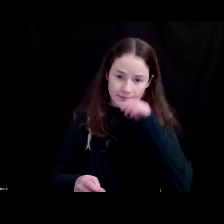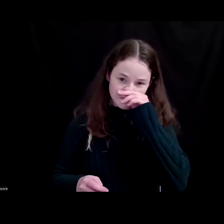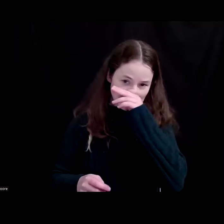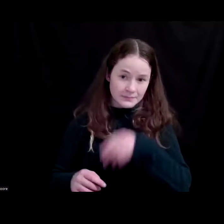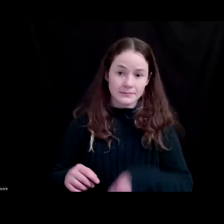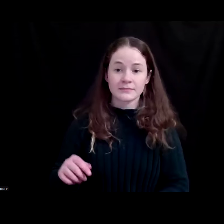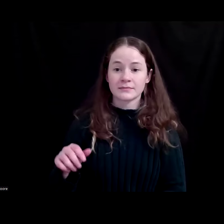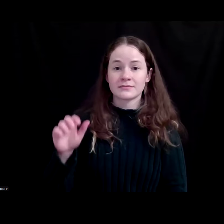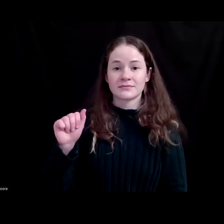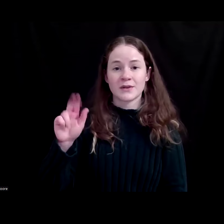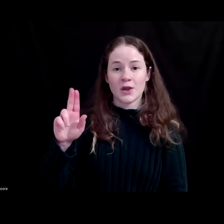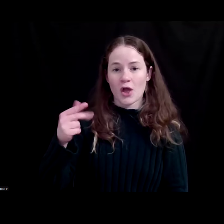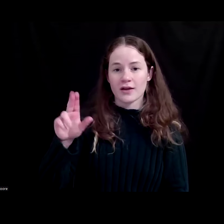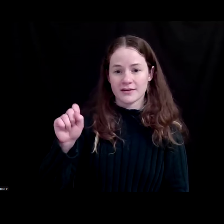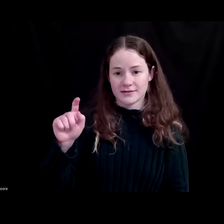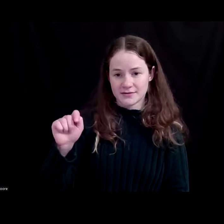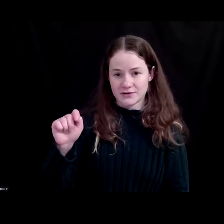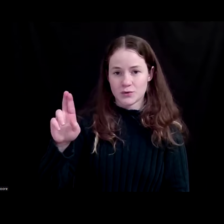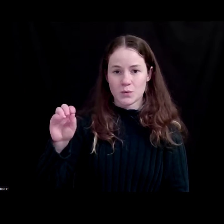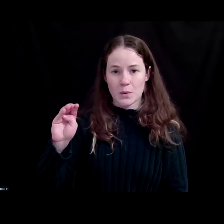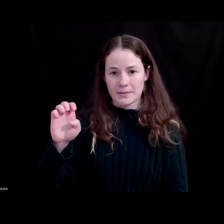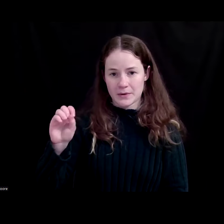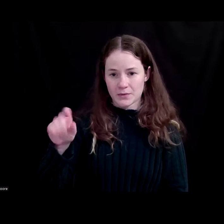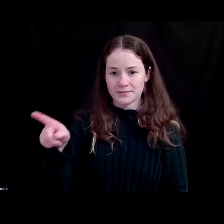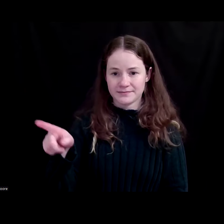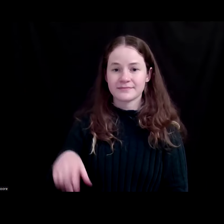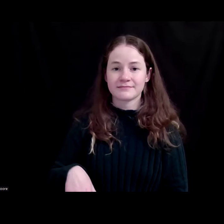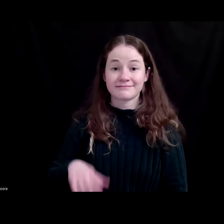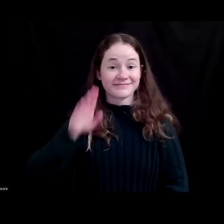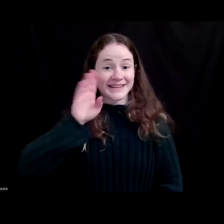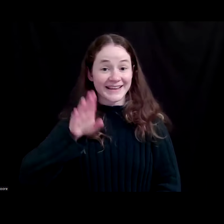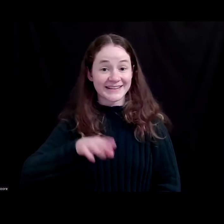Hi. Um, are you able to hear me?